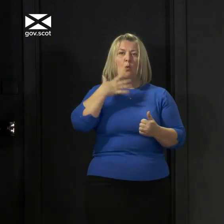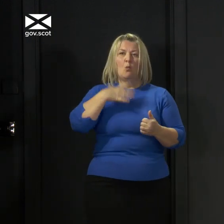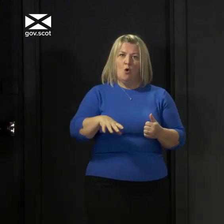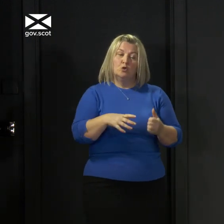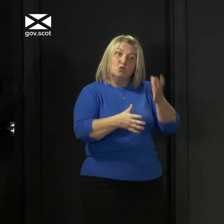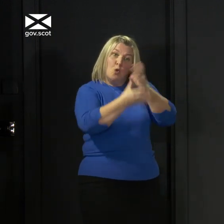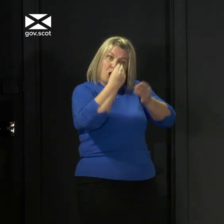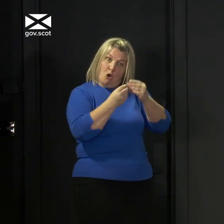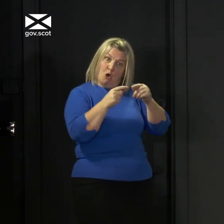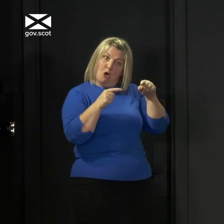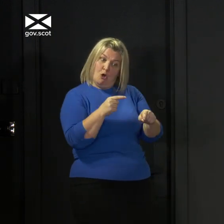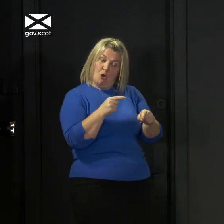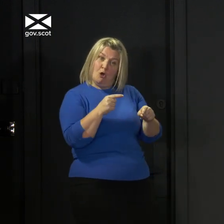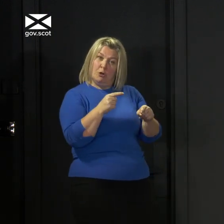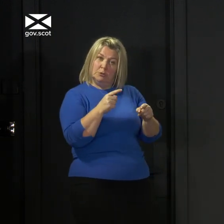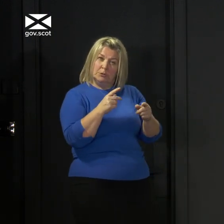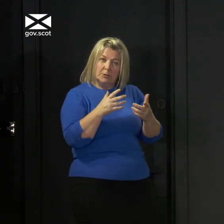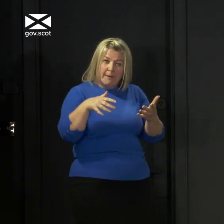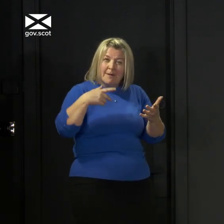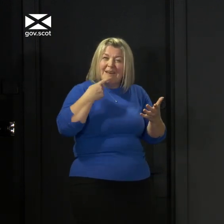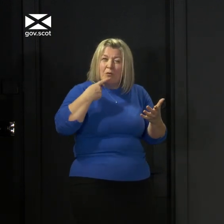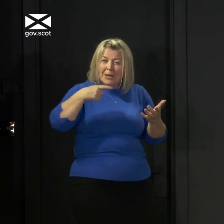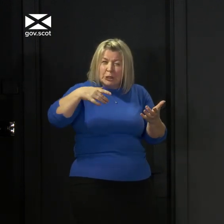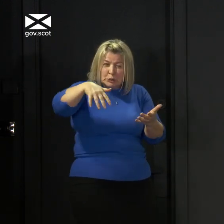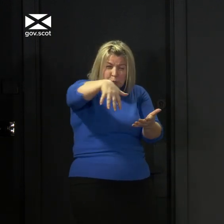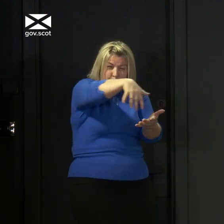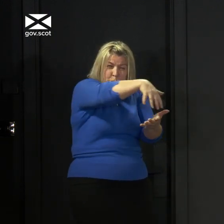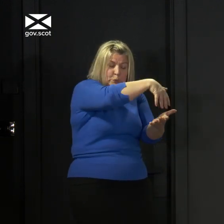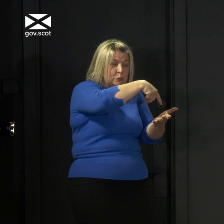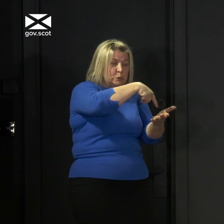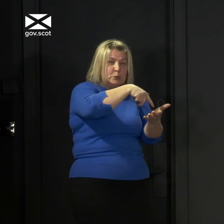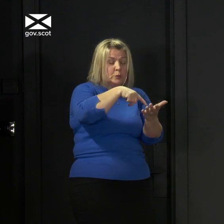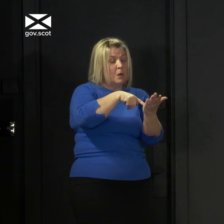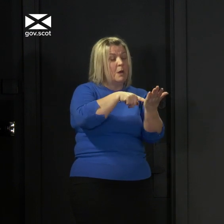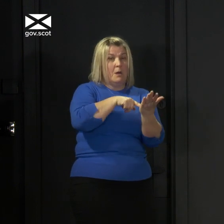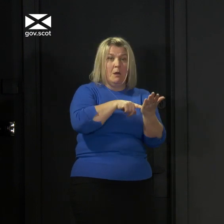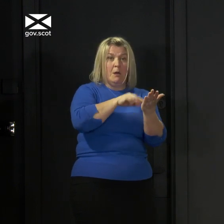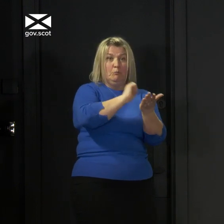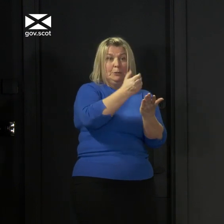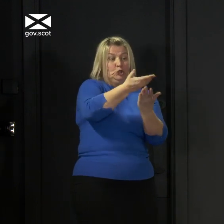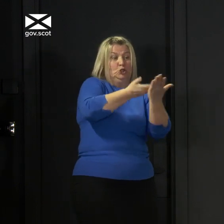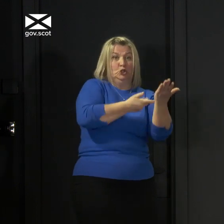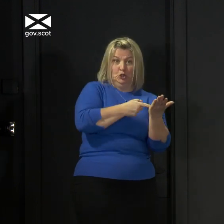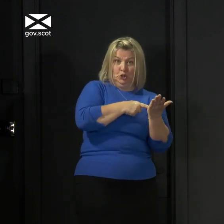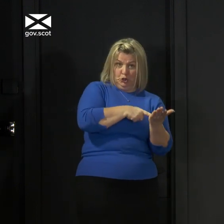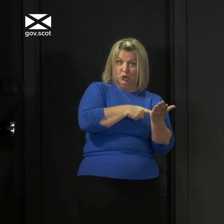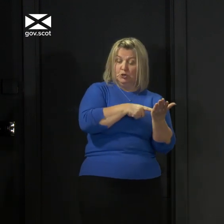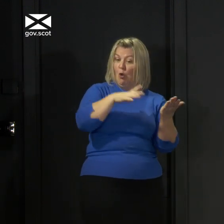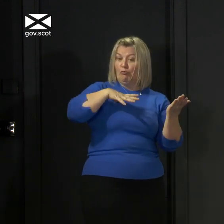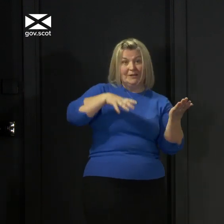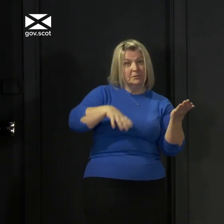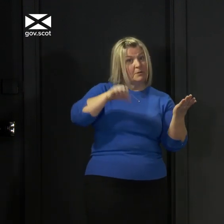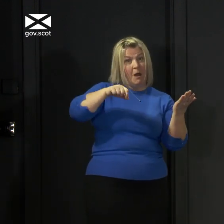gathering producing and publishing as much information as possible in wood in our wood on a path of doing that some of the specific series there will come back